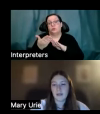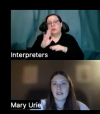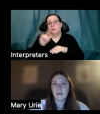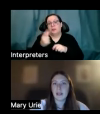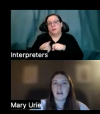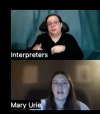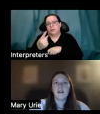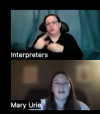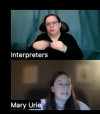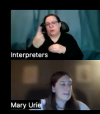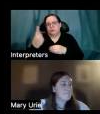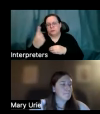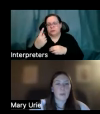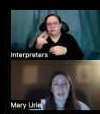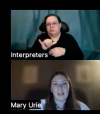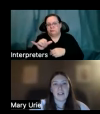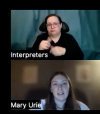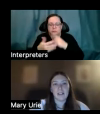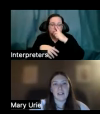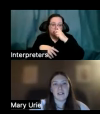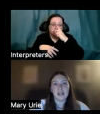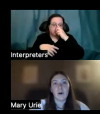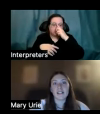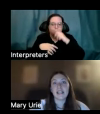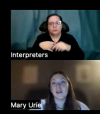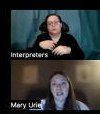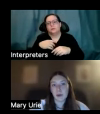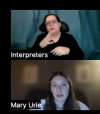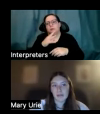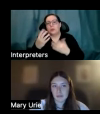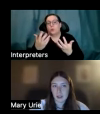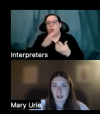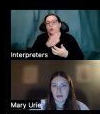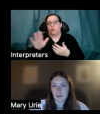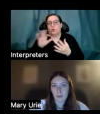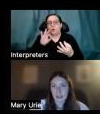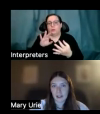about something. And they want to get your input on what they